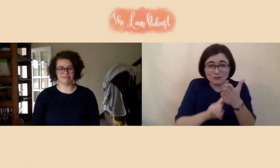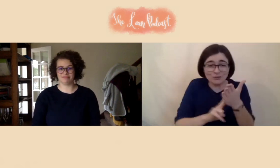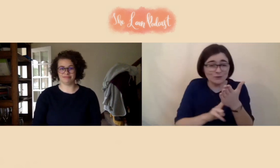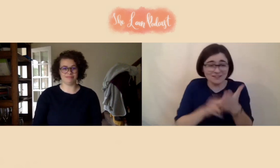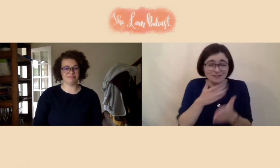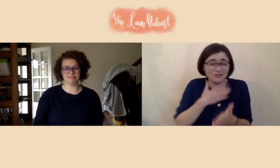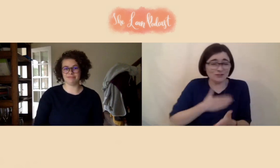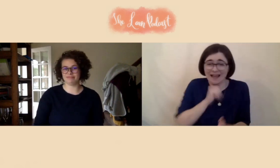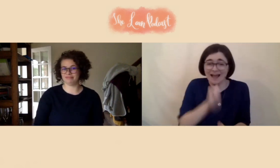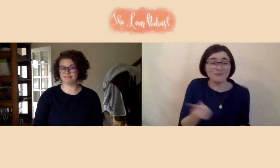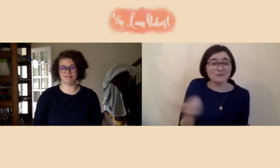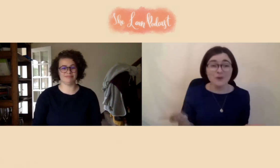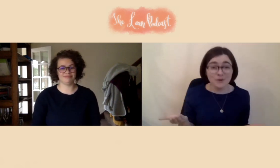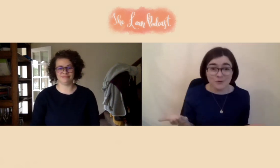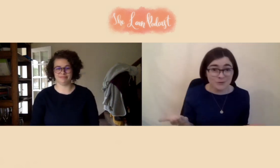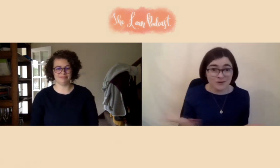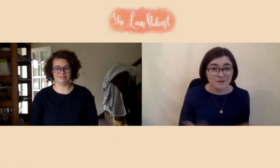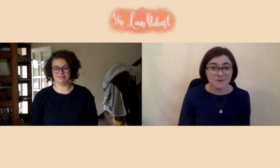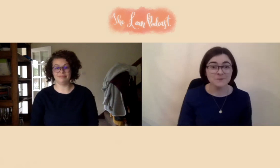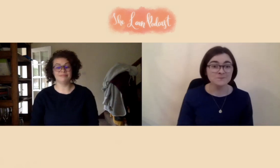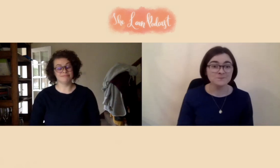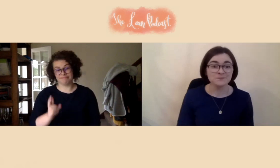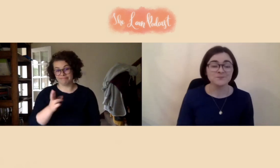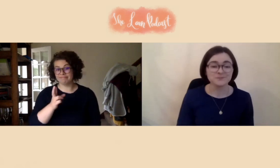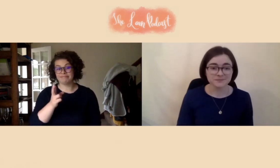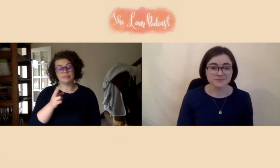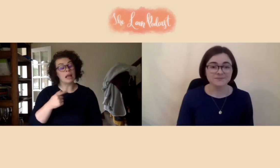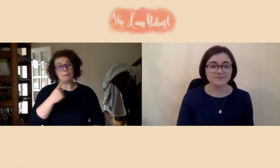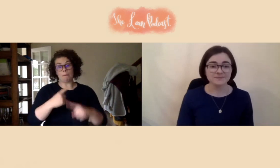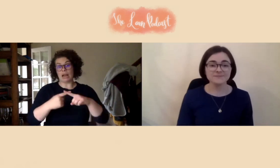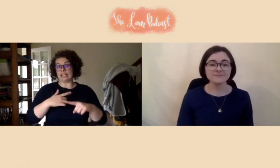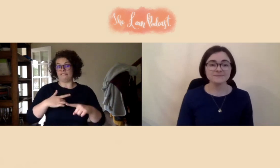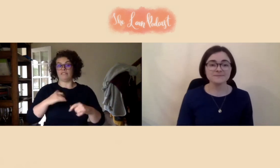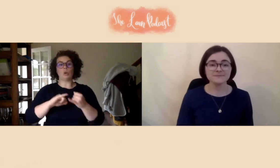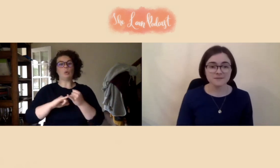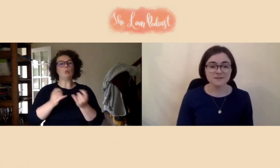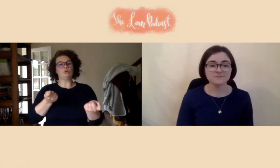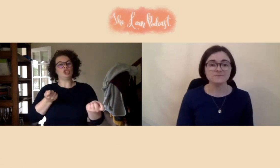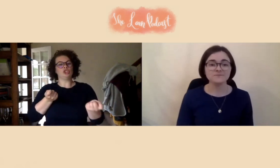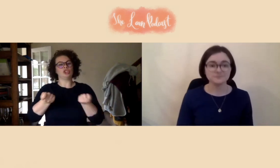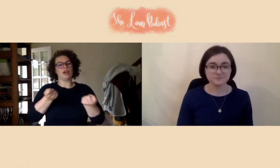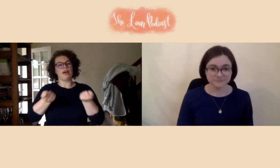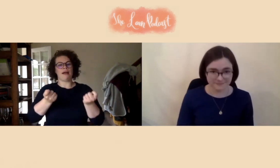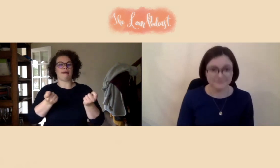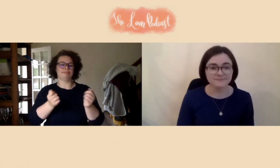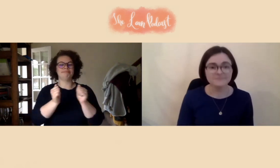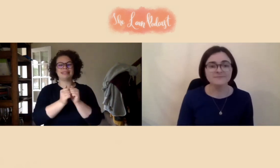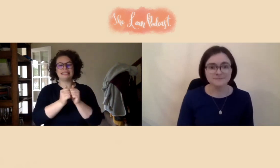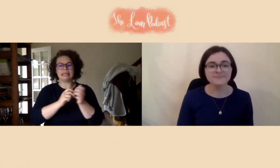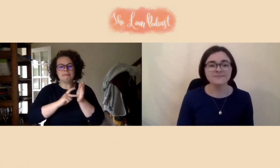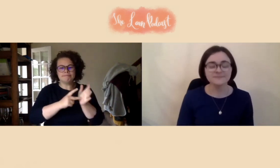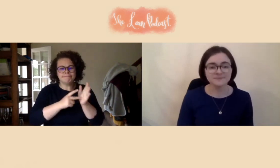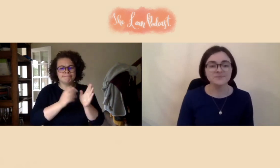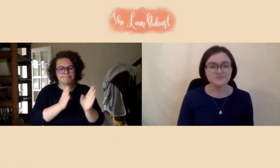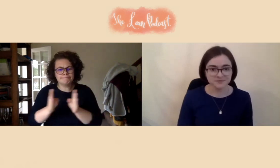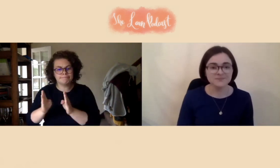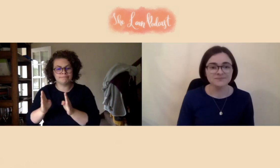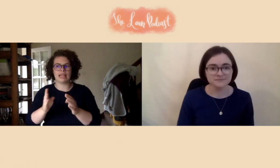And then also I feel it depends on the Chair, or whoever's managing the meeting, as well. And how many deaf clients you have in the audience